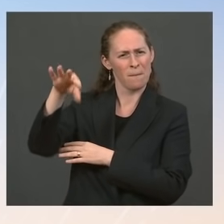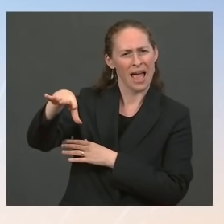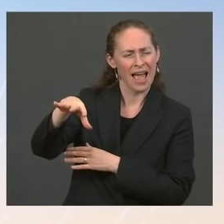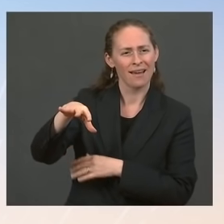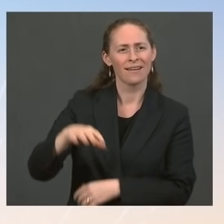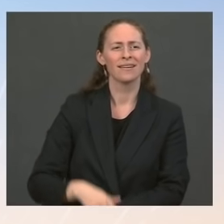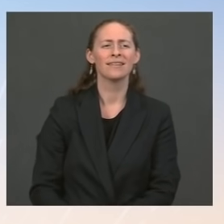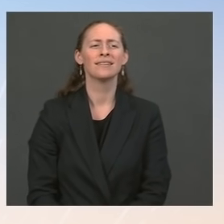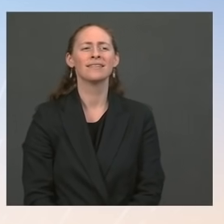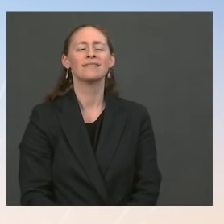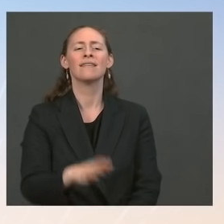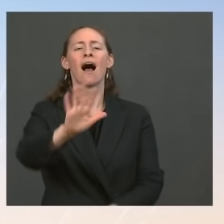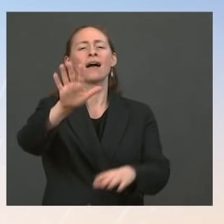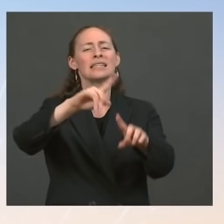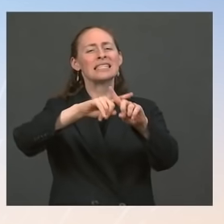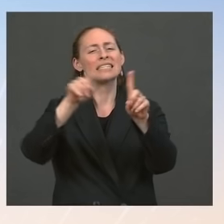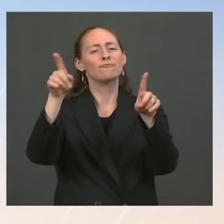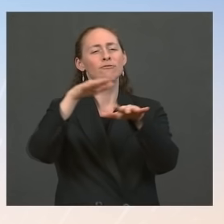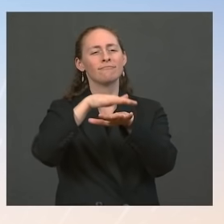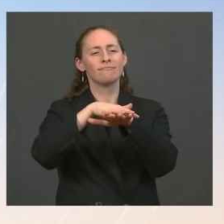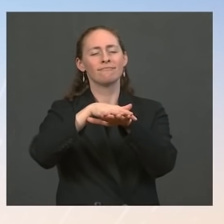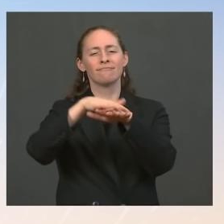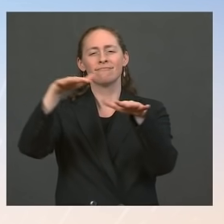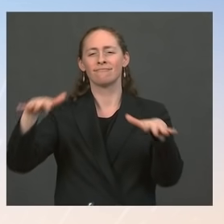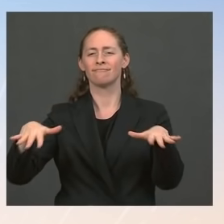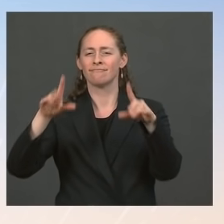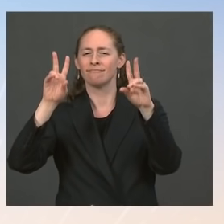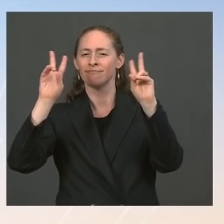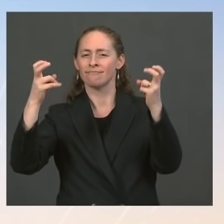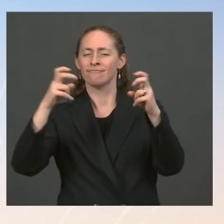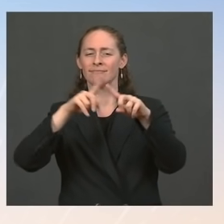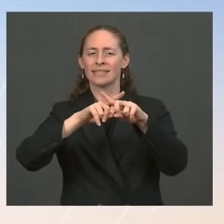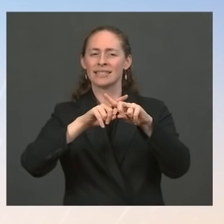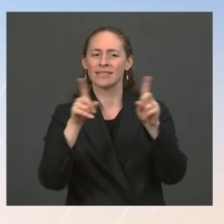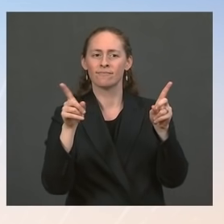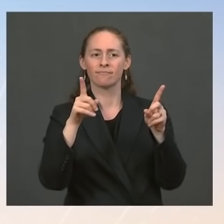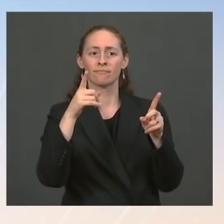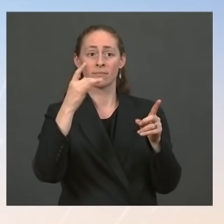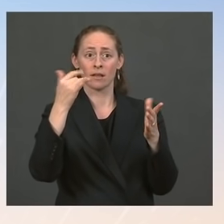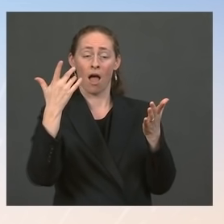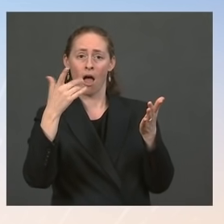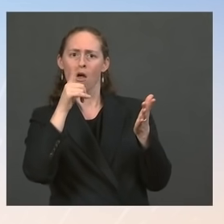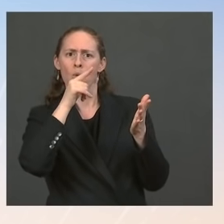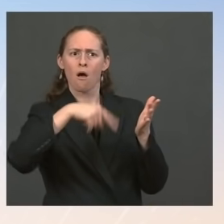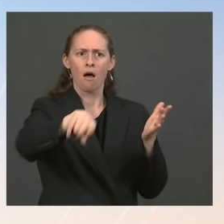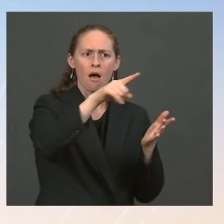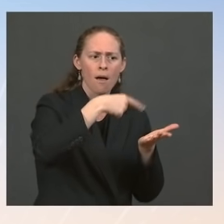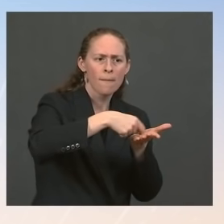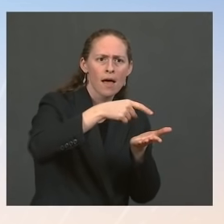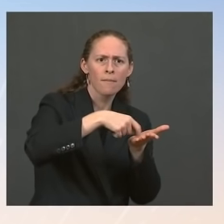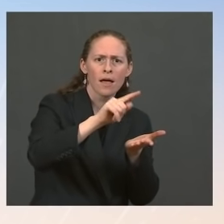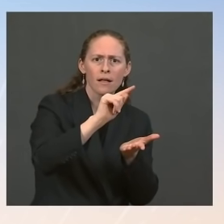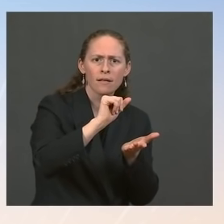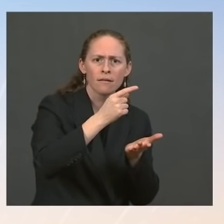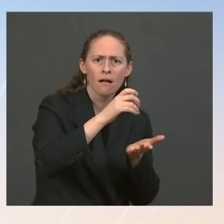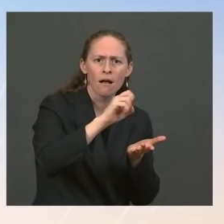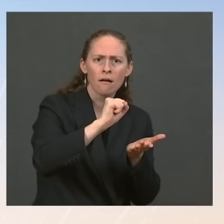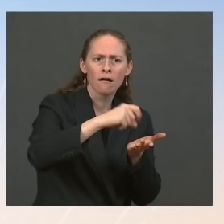between what we're talking about as it relates to taxpayer funds -- right? -- or funding that -- or lead to our debt -- right? --